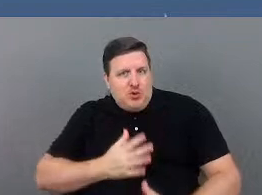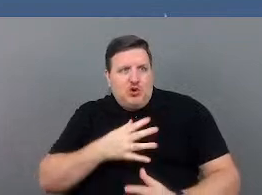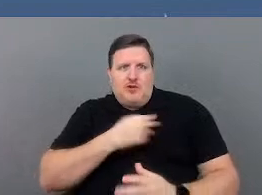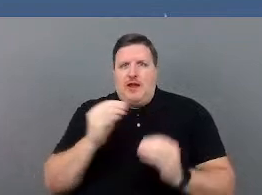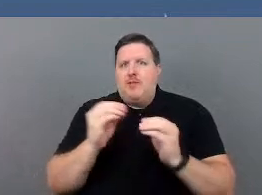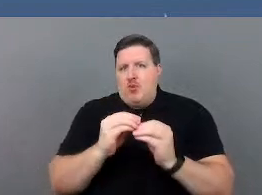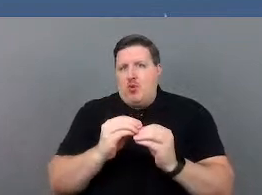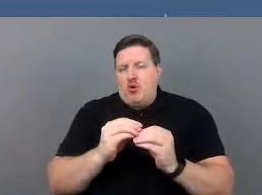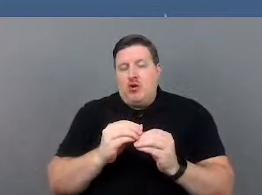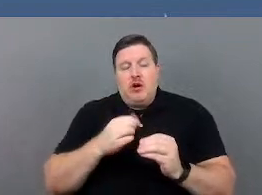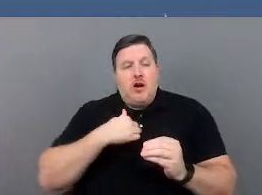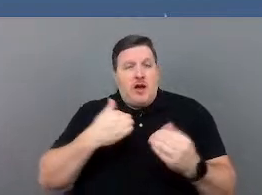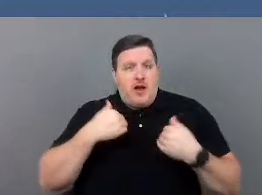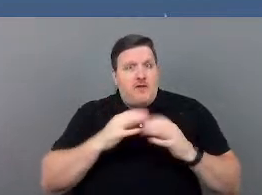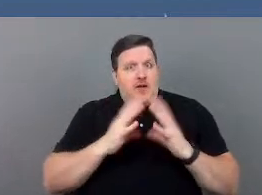RIGHT NOW THE BUDGET REPEATS THE STATUS QUO.